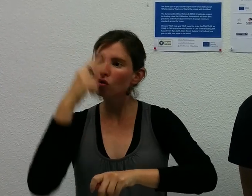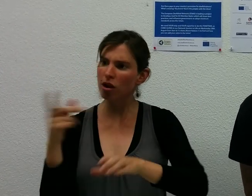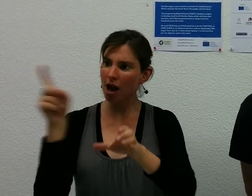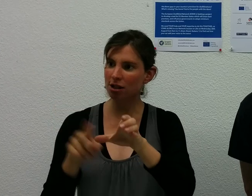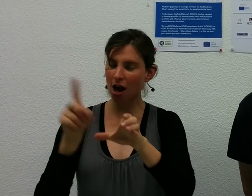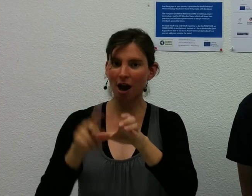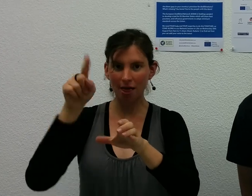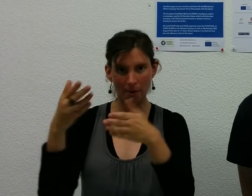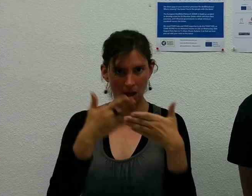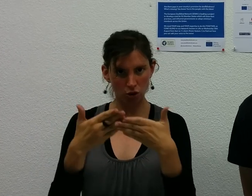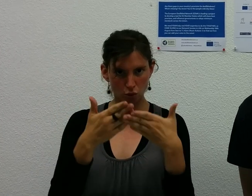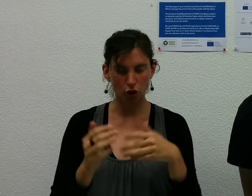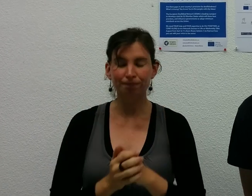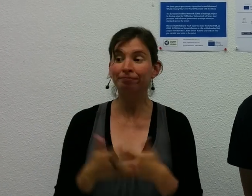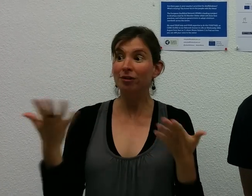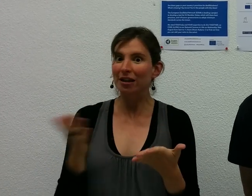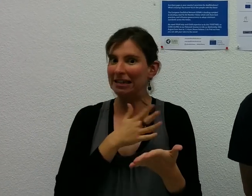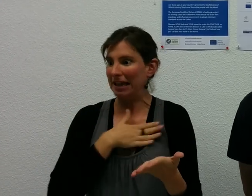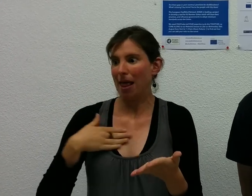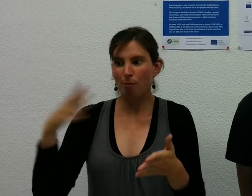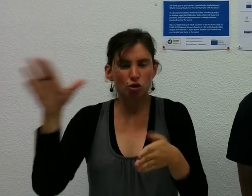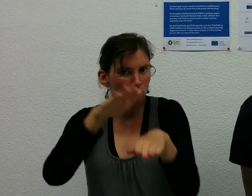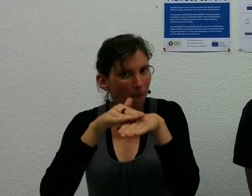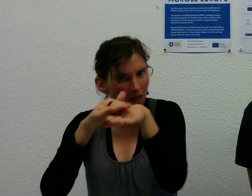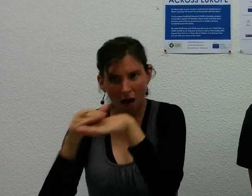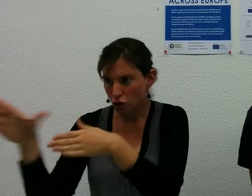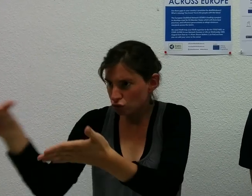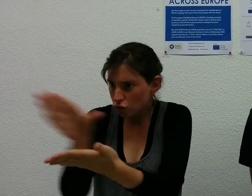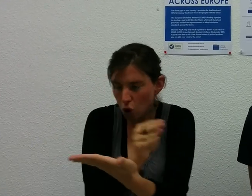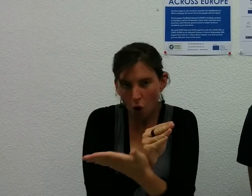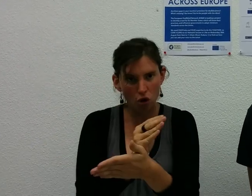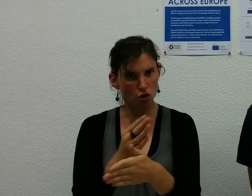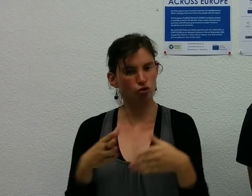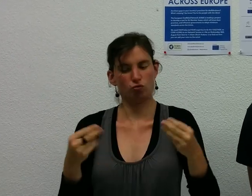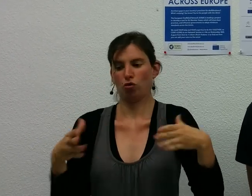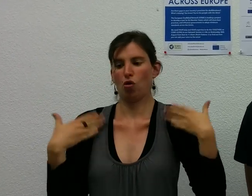So, we are waiting to meet you there and we count on you all to attend this event.